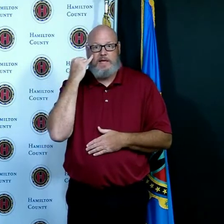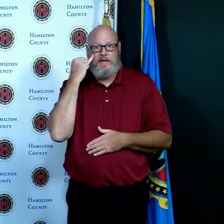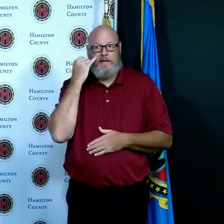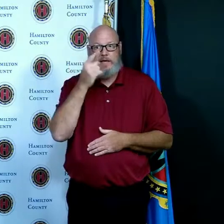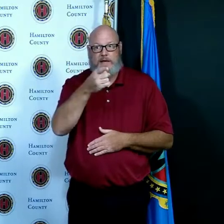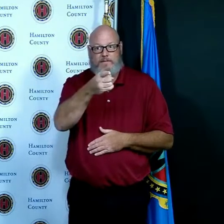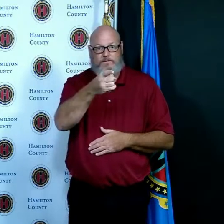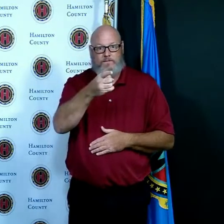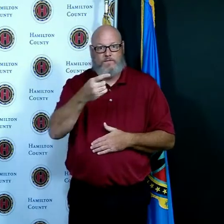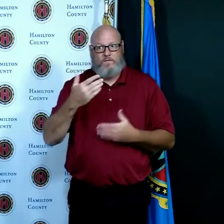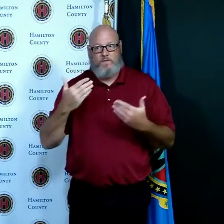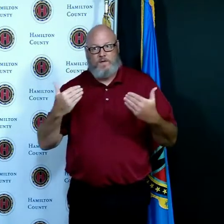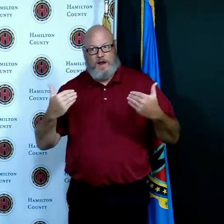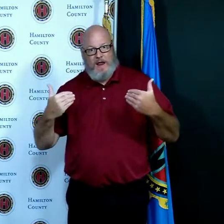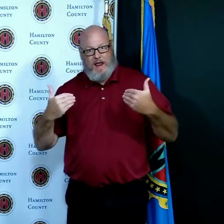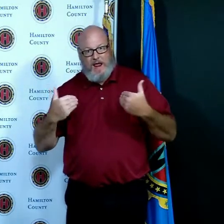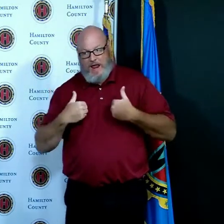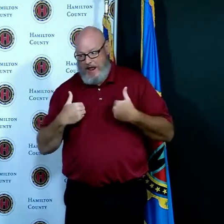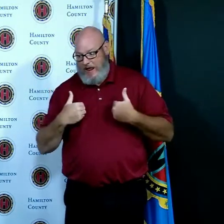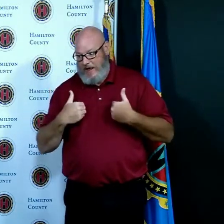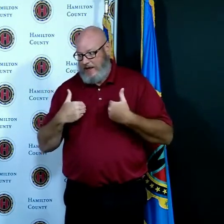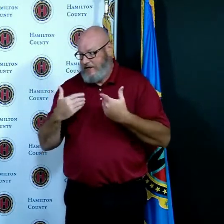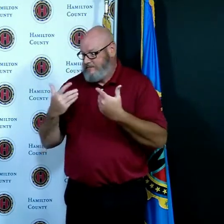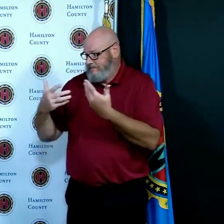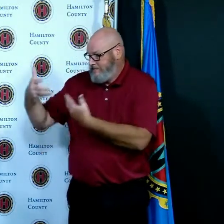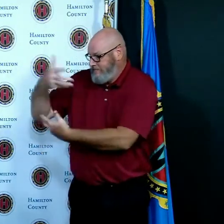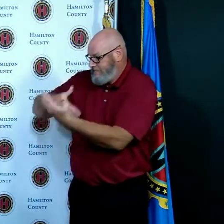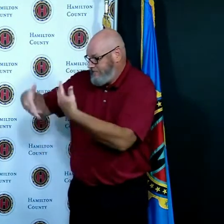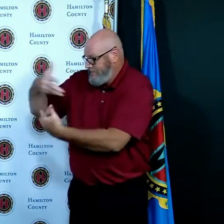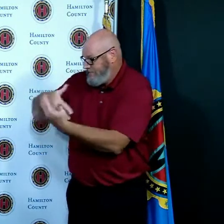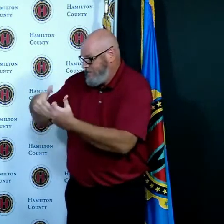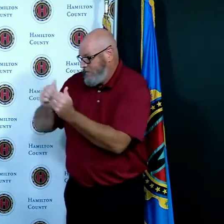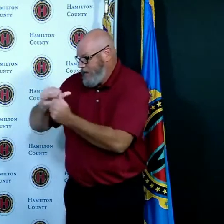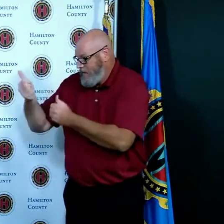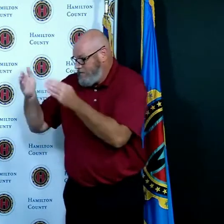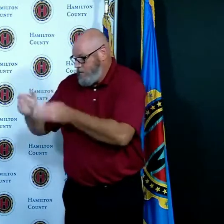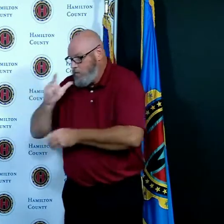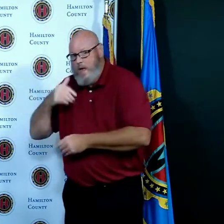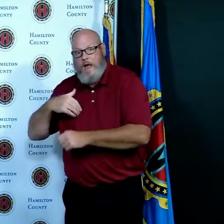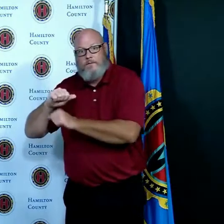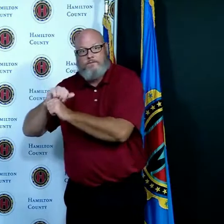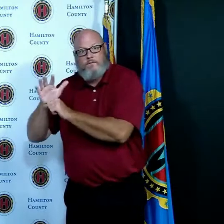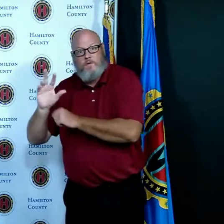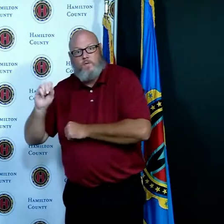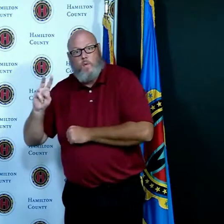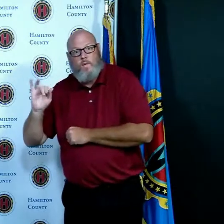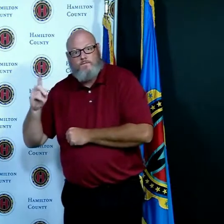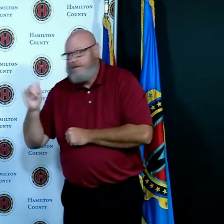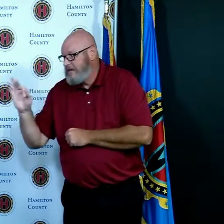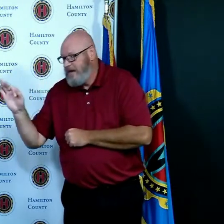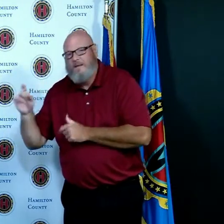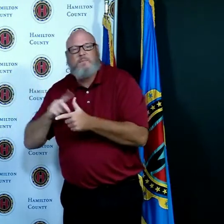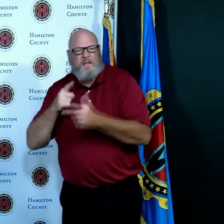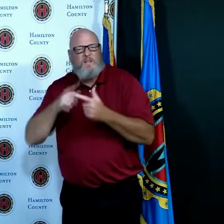I want to touch base now on Hamilton county cases so we have as I mentioned seen a little bit of ups and downs in the last few weeks